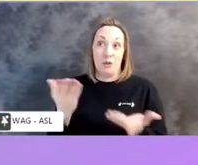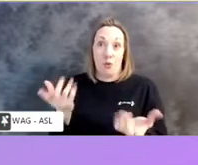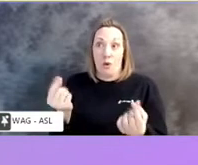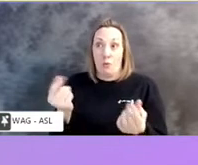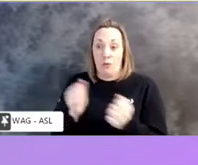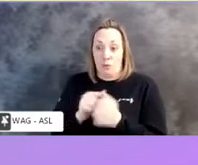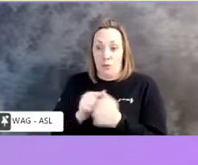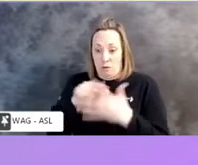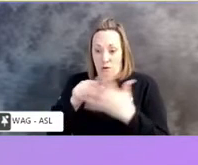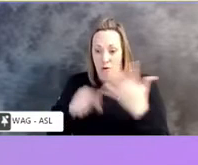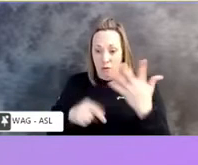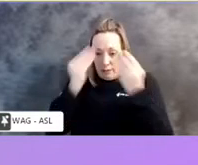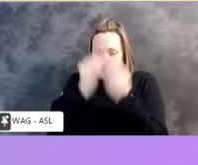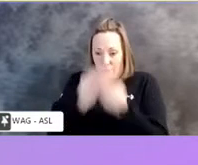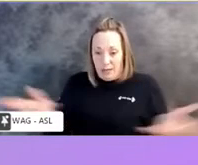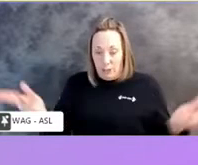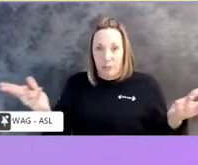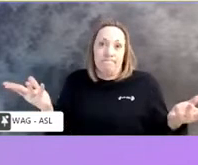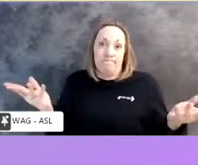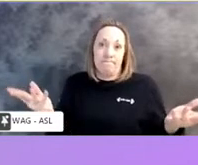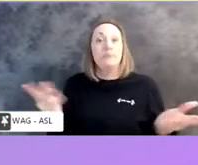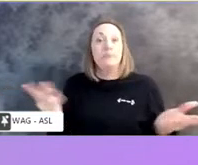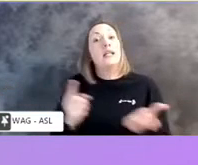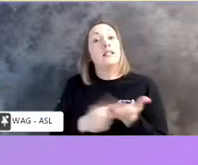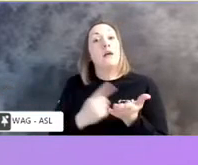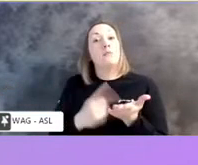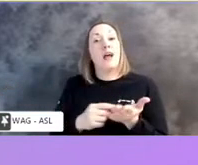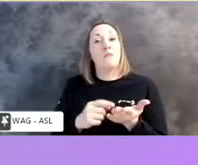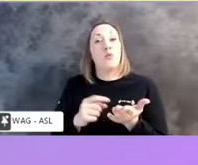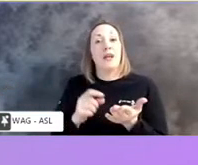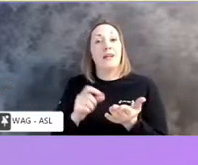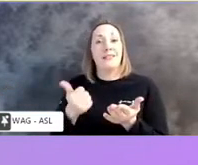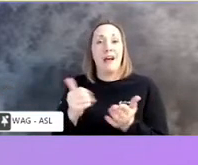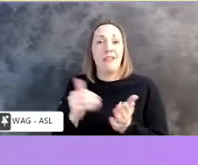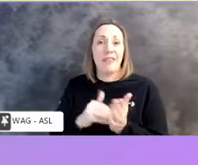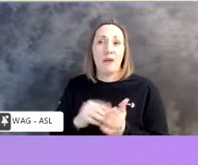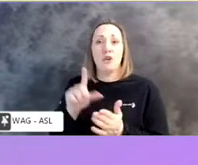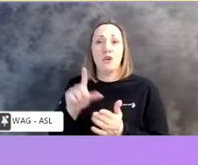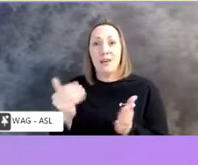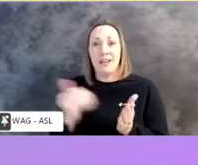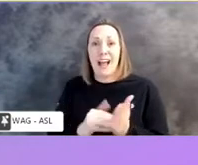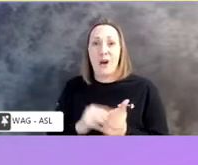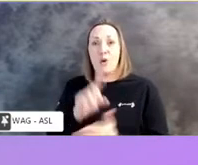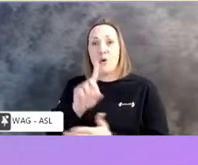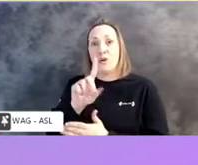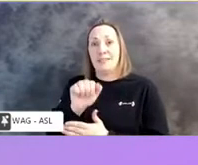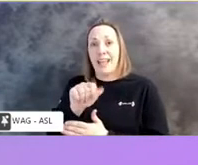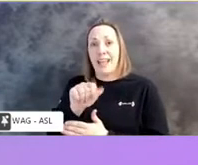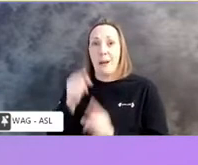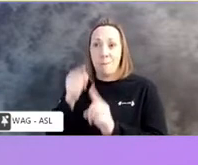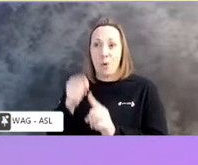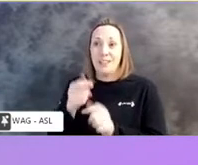amount of quantitative data in simplified and in-depth reviews. To be quite honest we didn't quite not know what